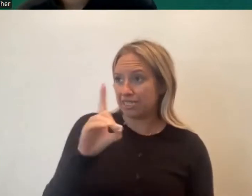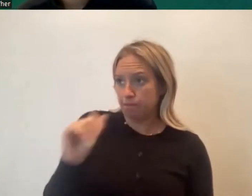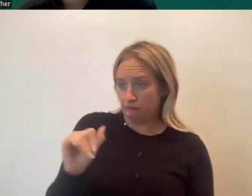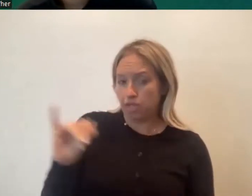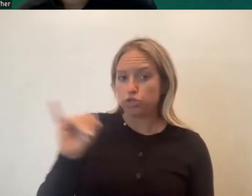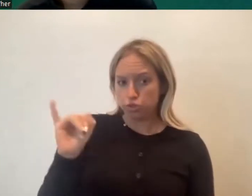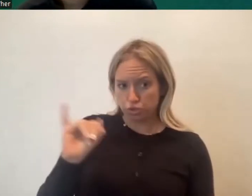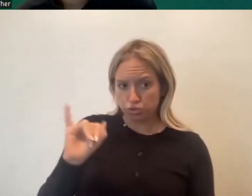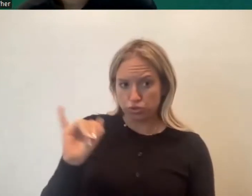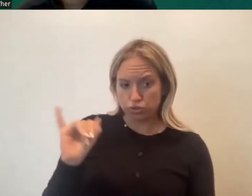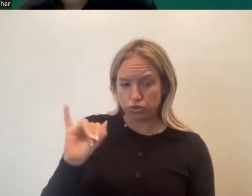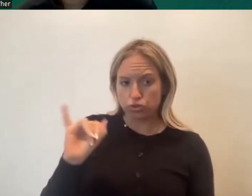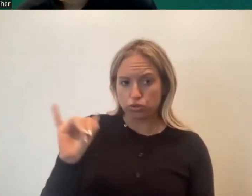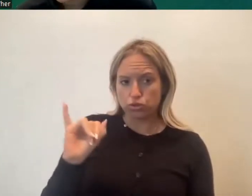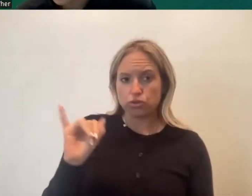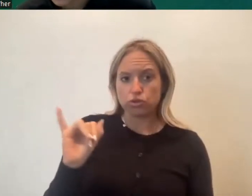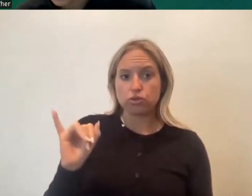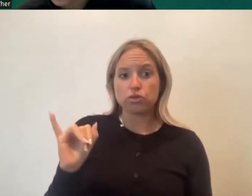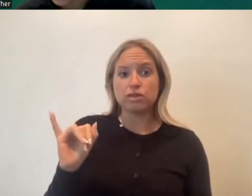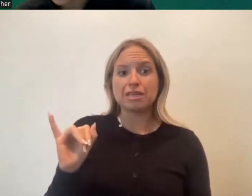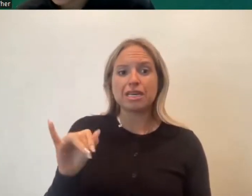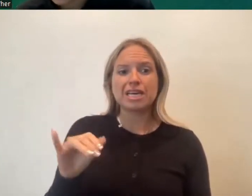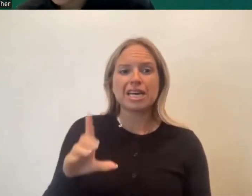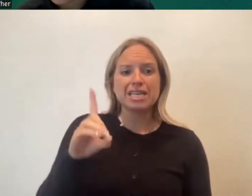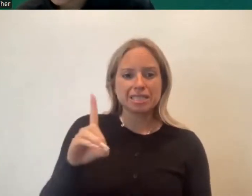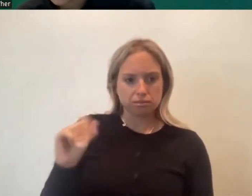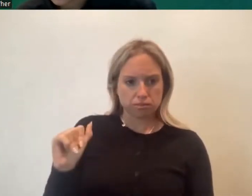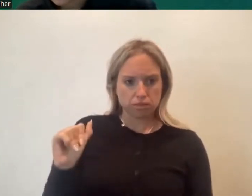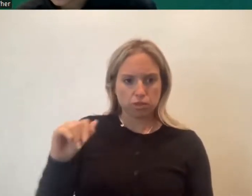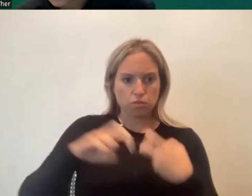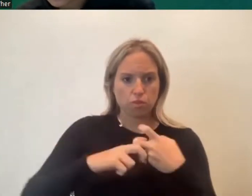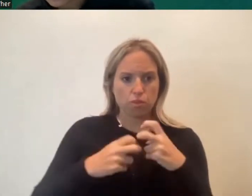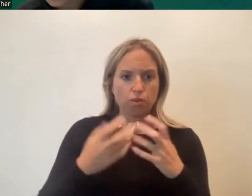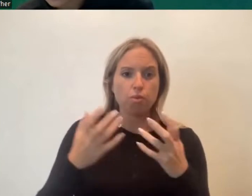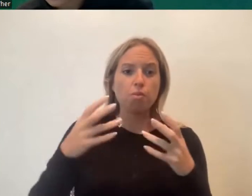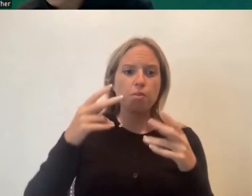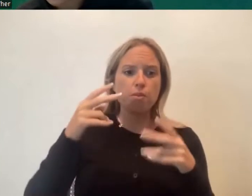It is a disability program that is based on your work history.